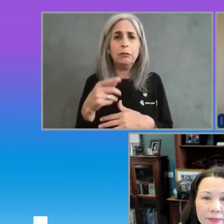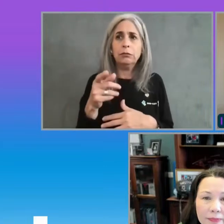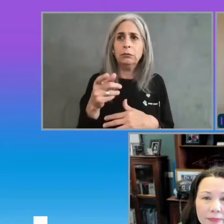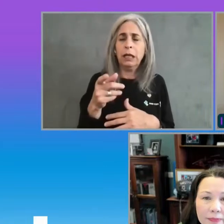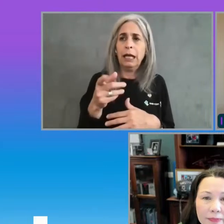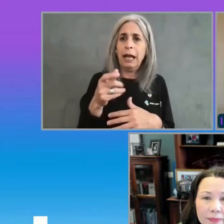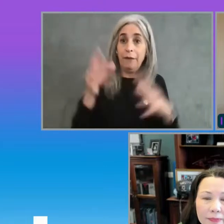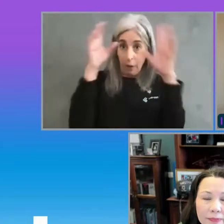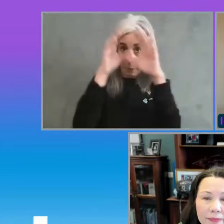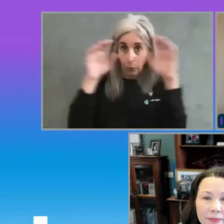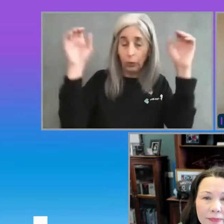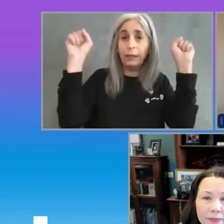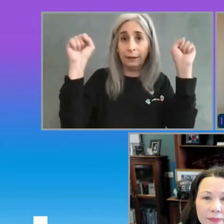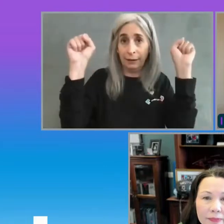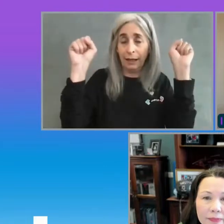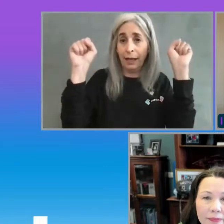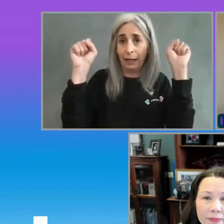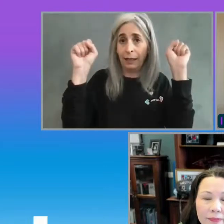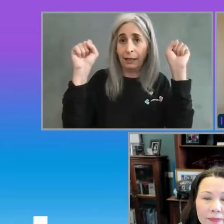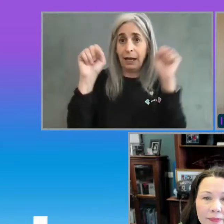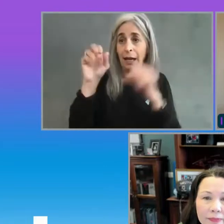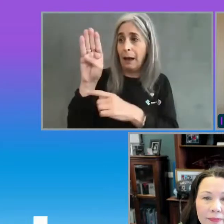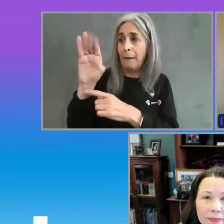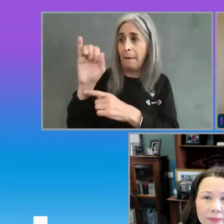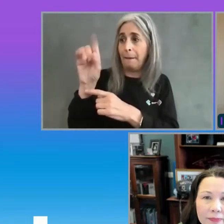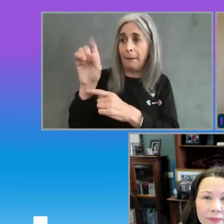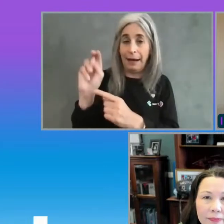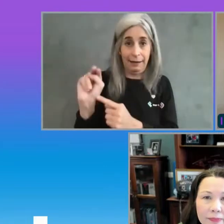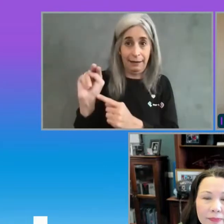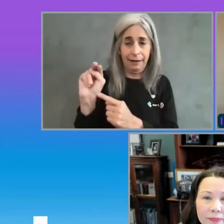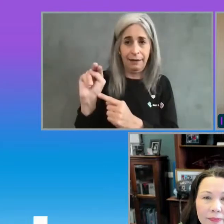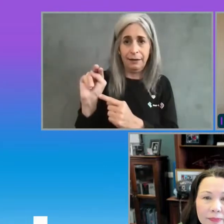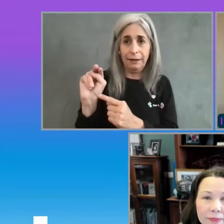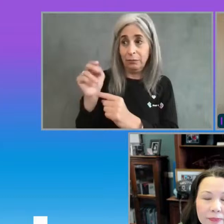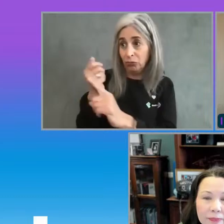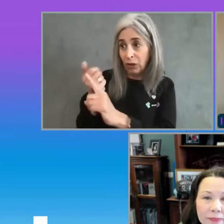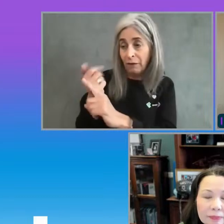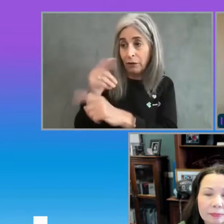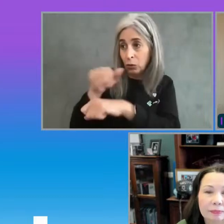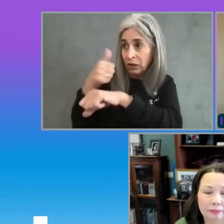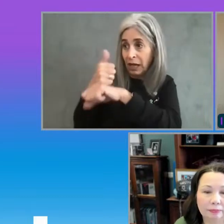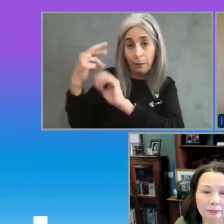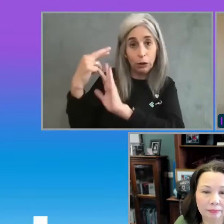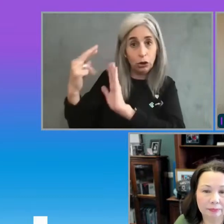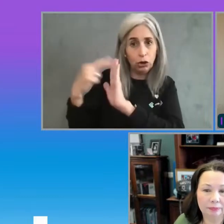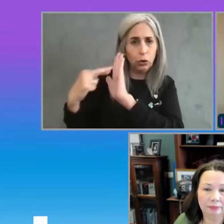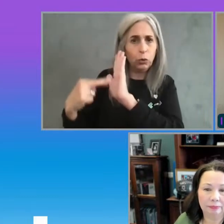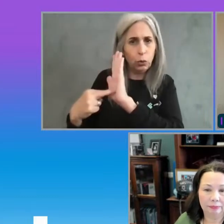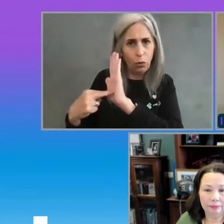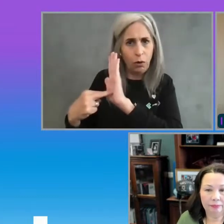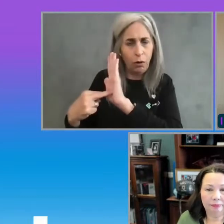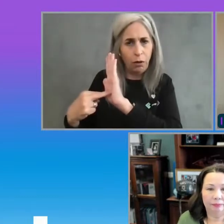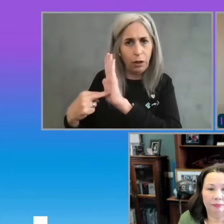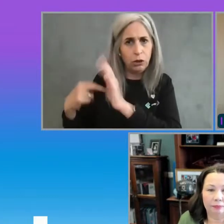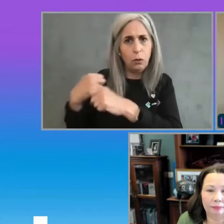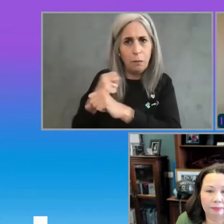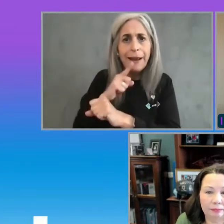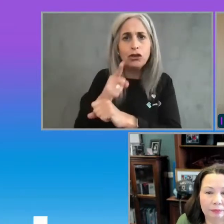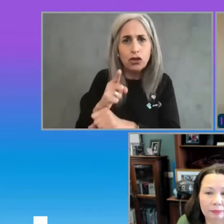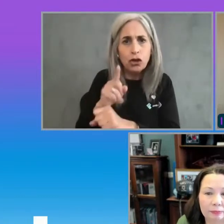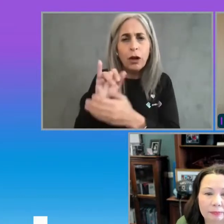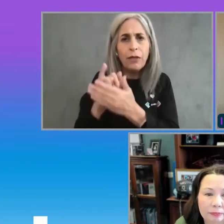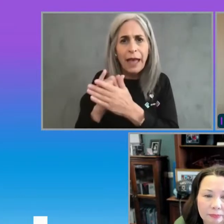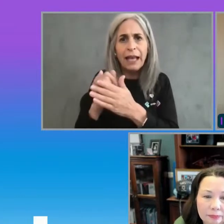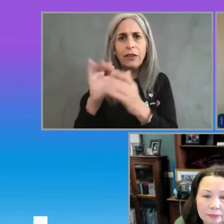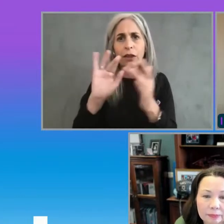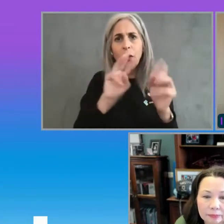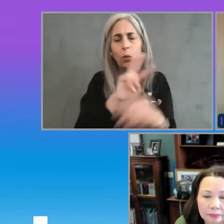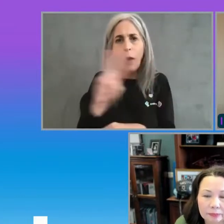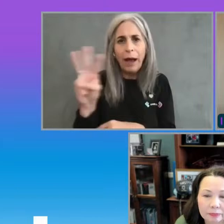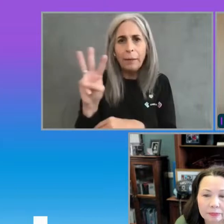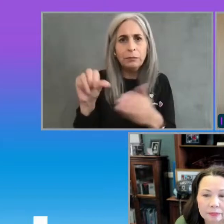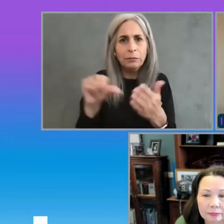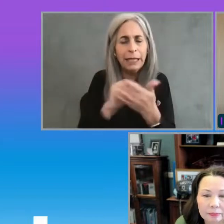get President Biden to establish